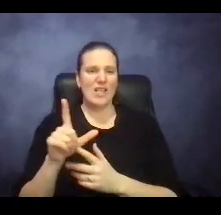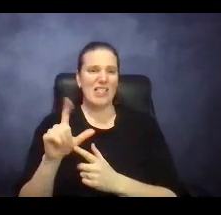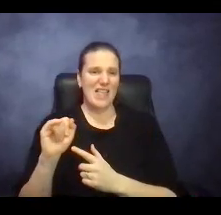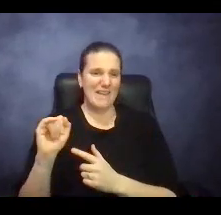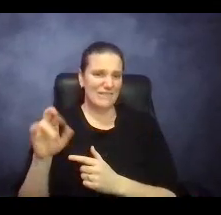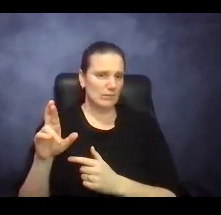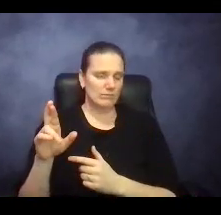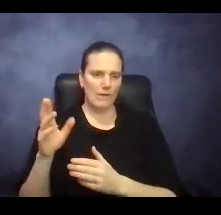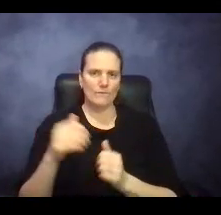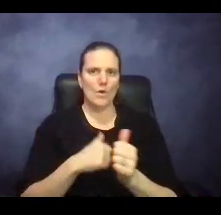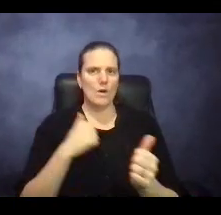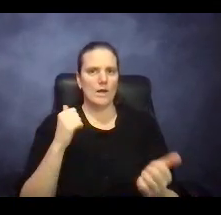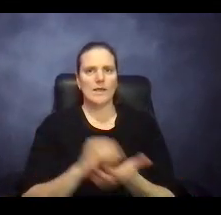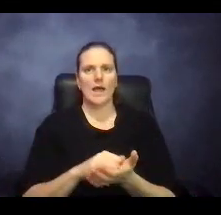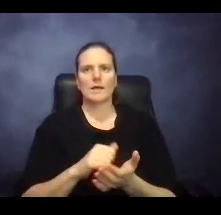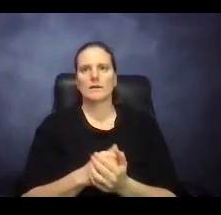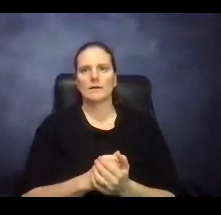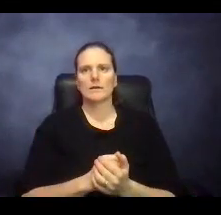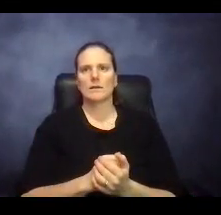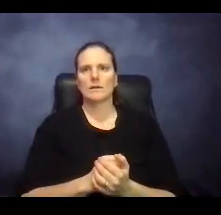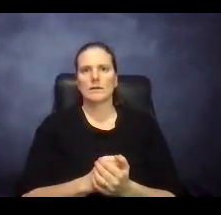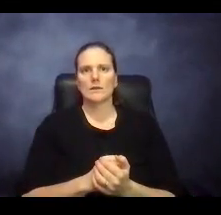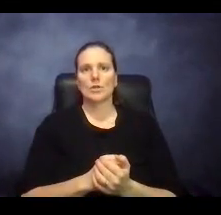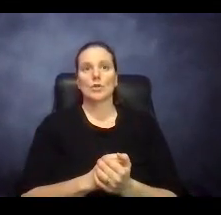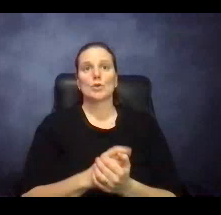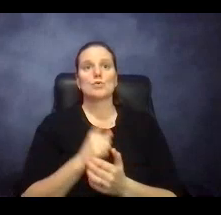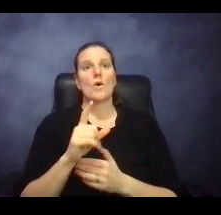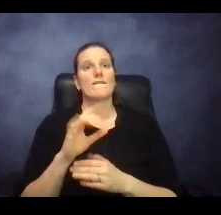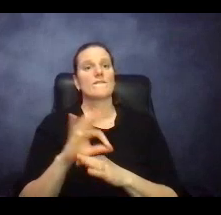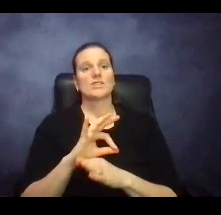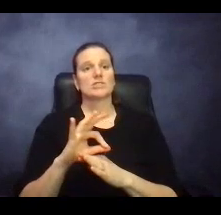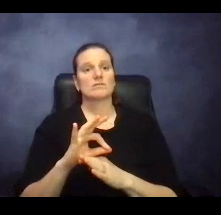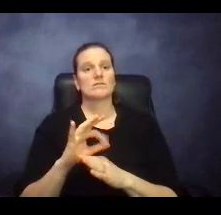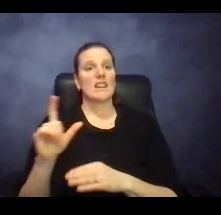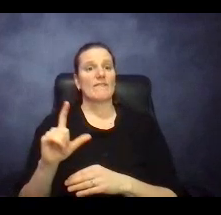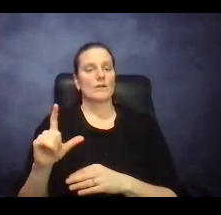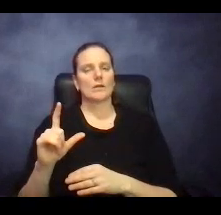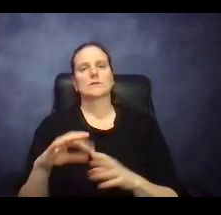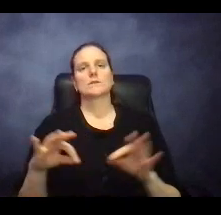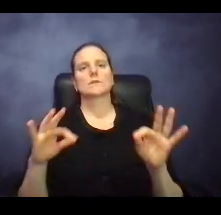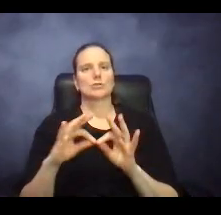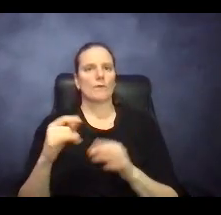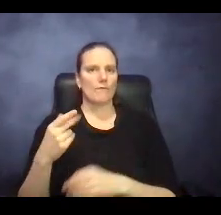And your liver function is essential for your gut function. You can eat all the right foods,